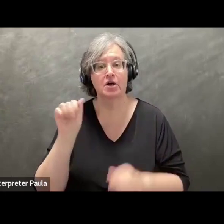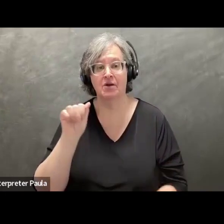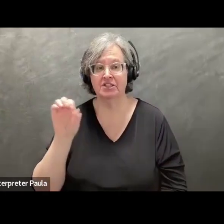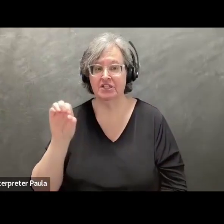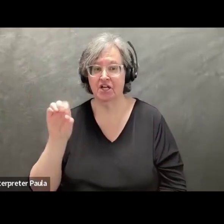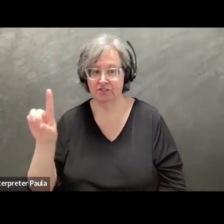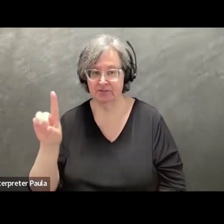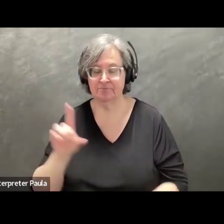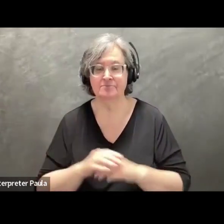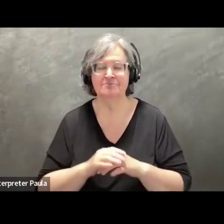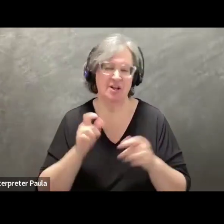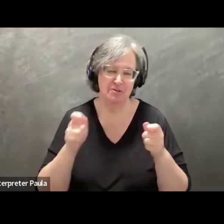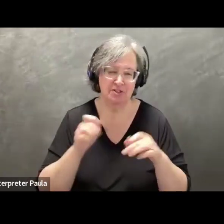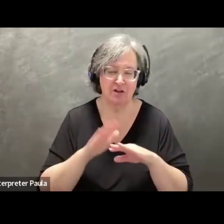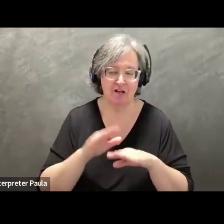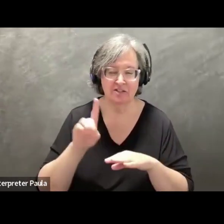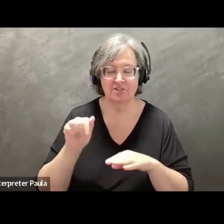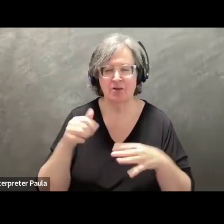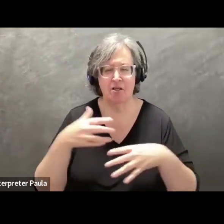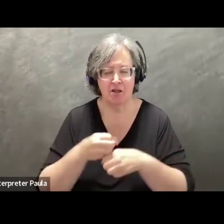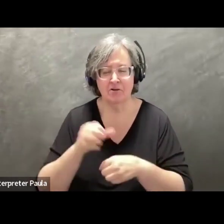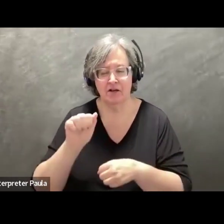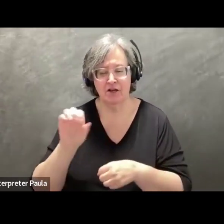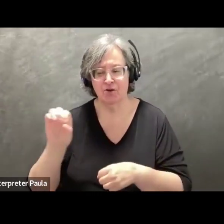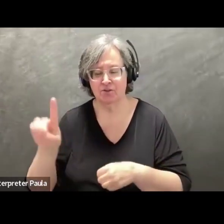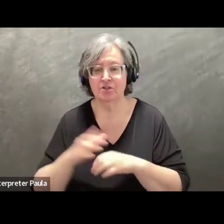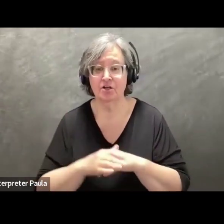or AOD and I know in my bio there's a little bit of